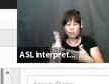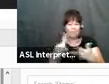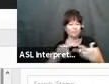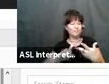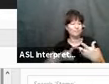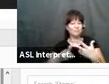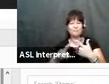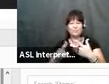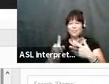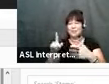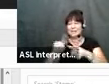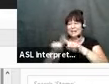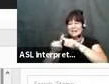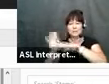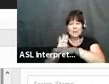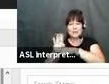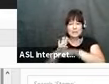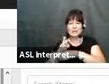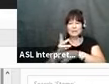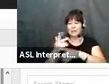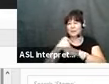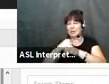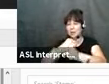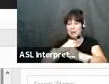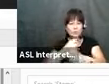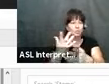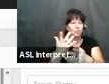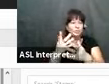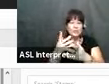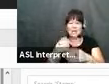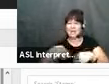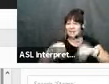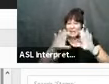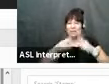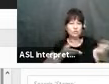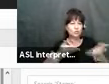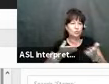janitorial services, even sales and service,